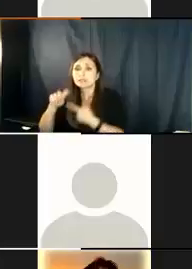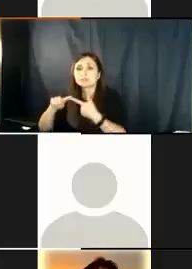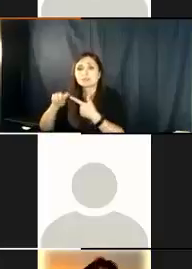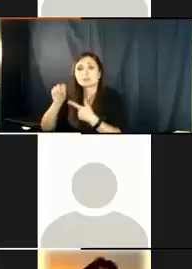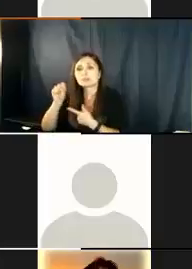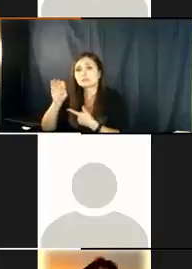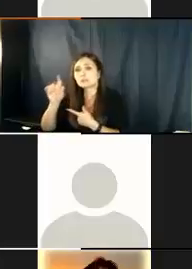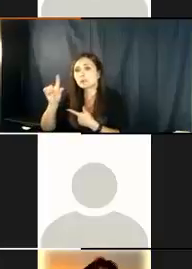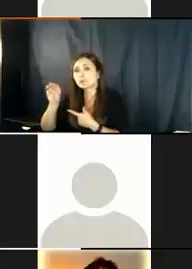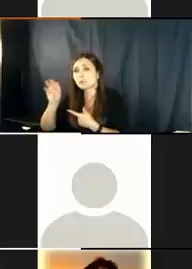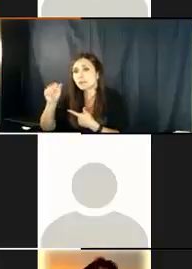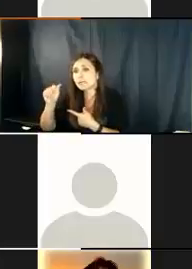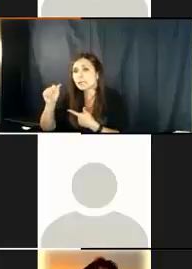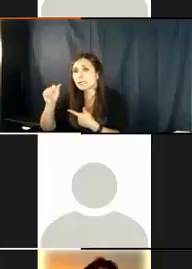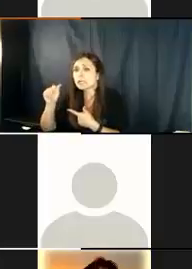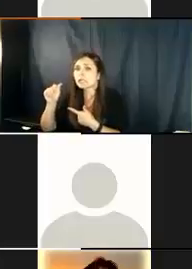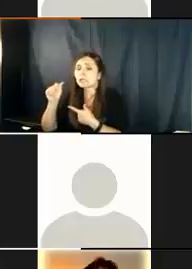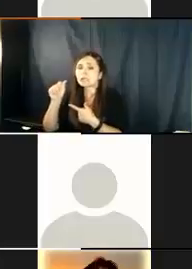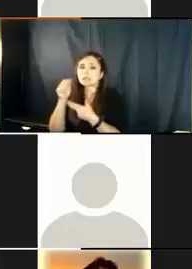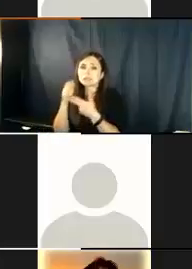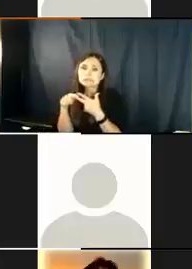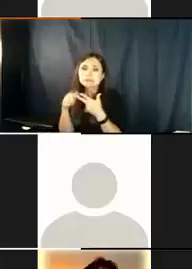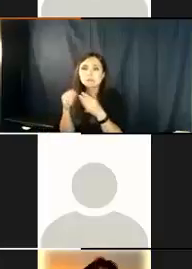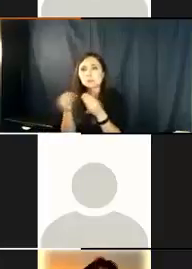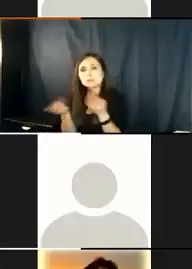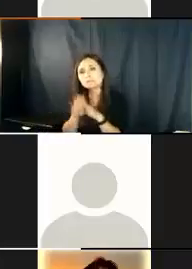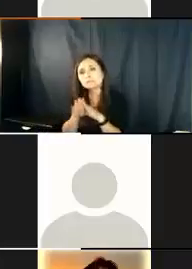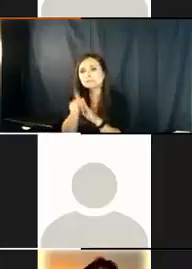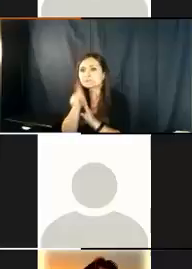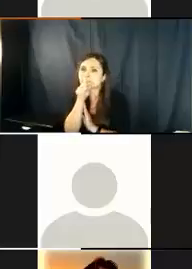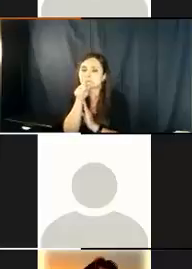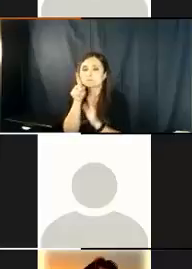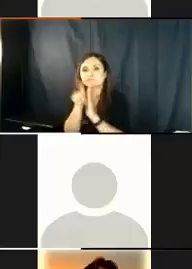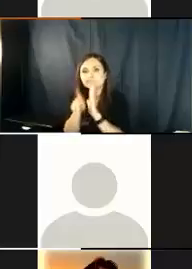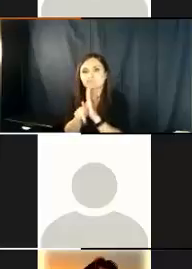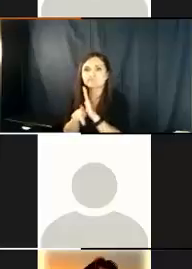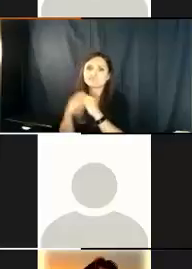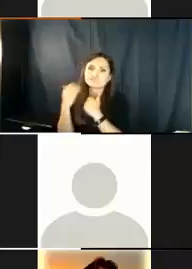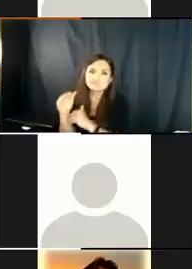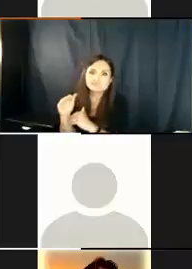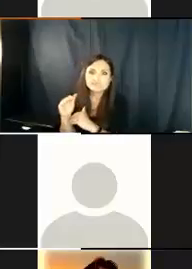Other school districts have a more closed policy about those things.